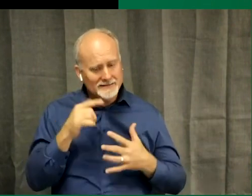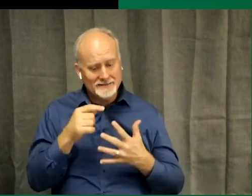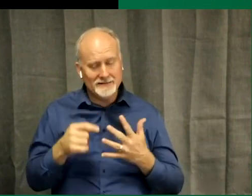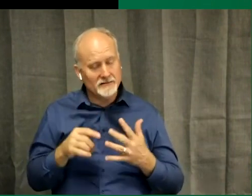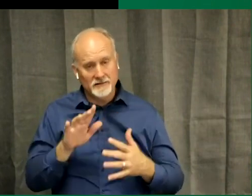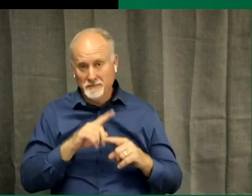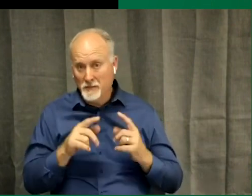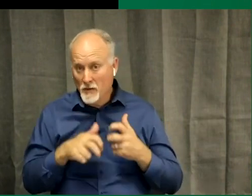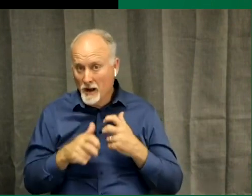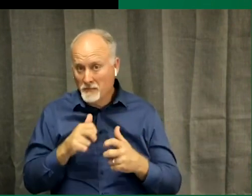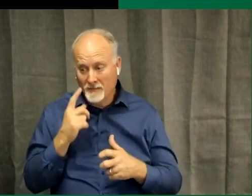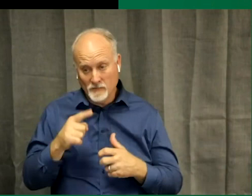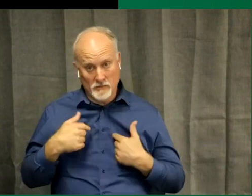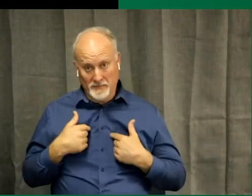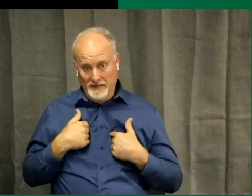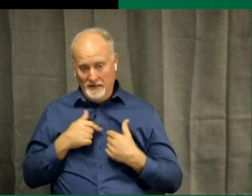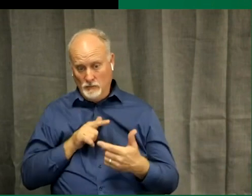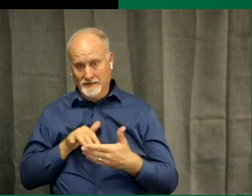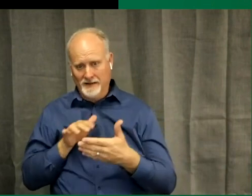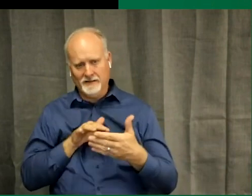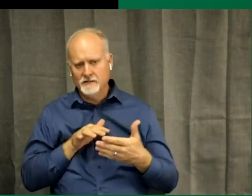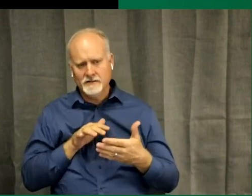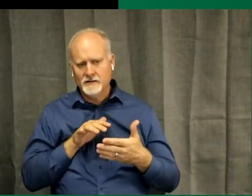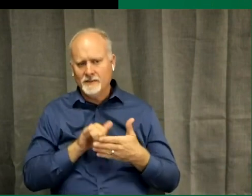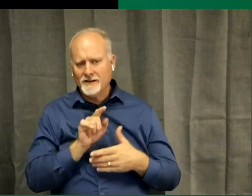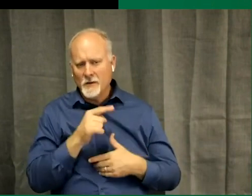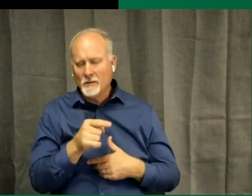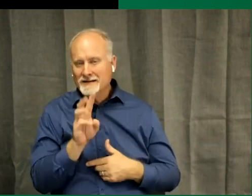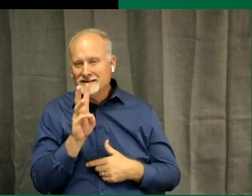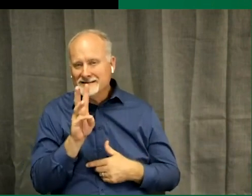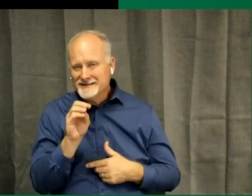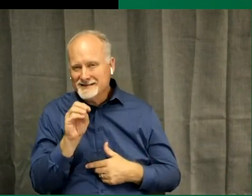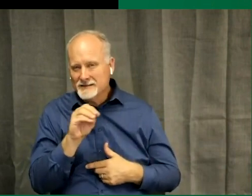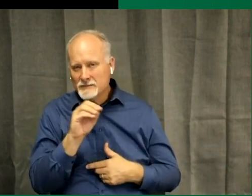for an epidemiologist like me that only explains 60 percent of the reason why young people die from